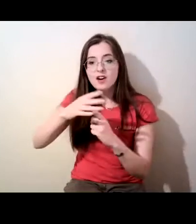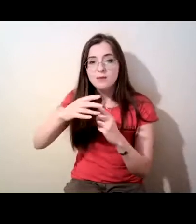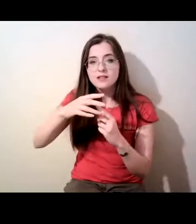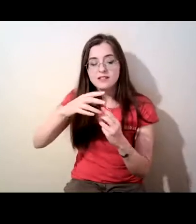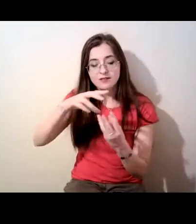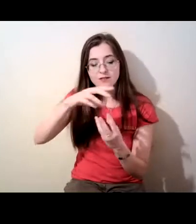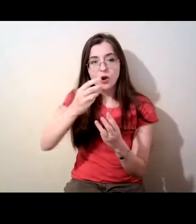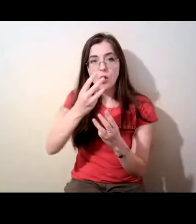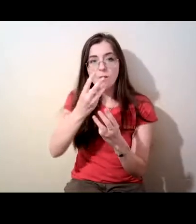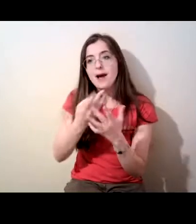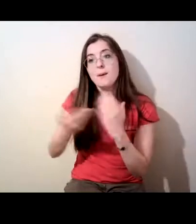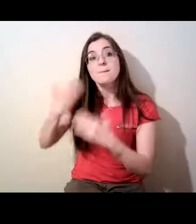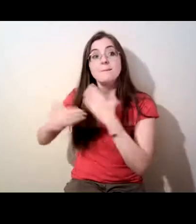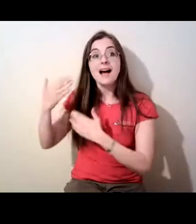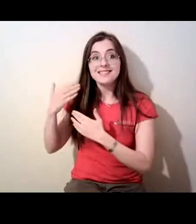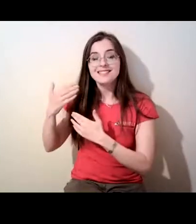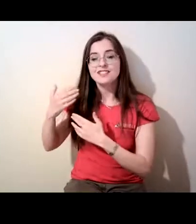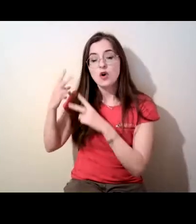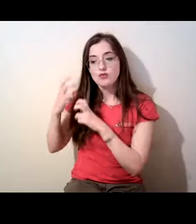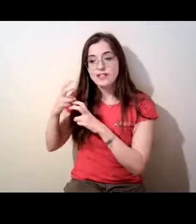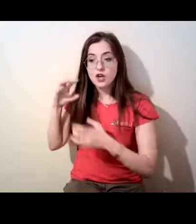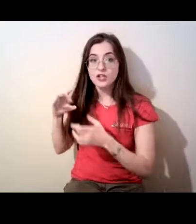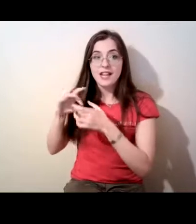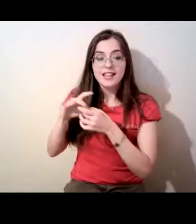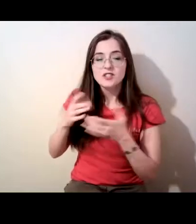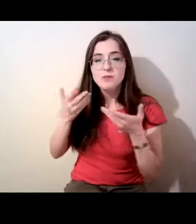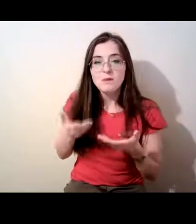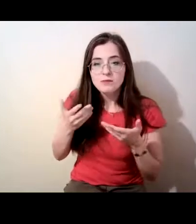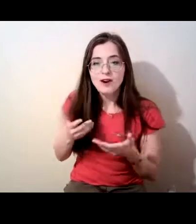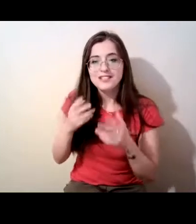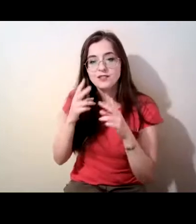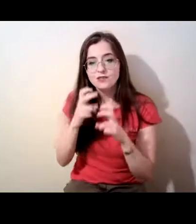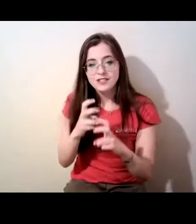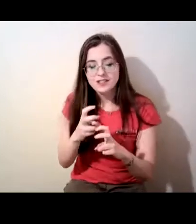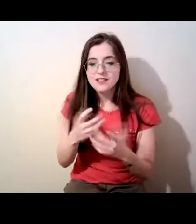research with my present research so thank you for the opportunity to start thinking through um